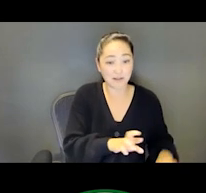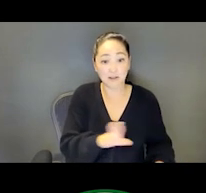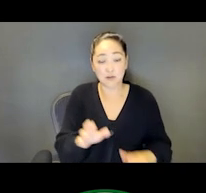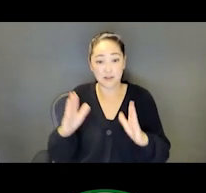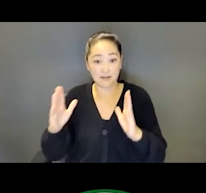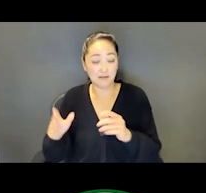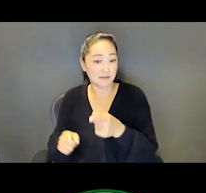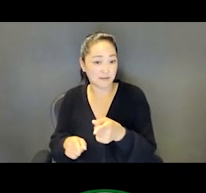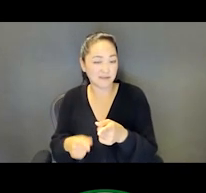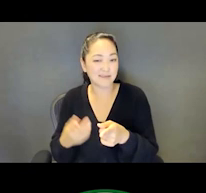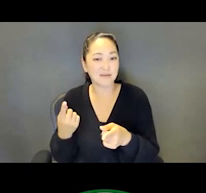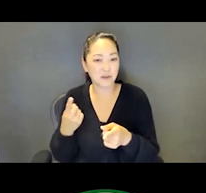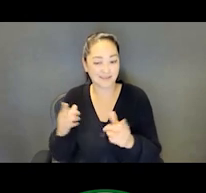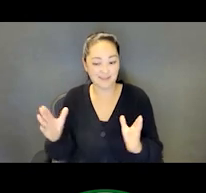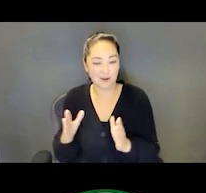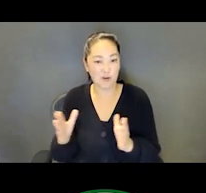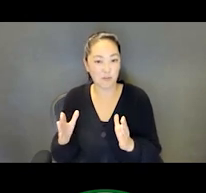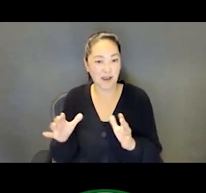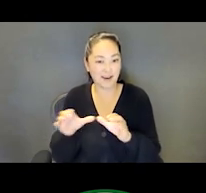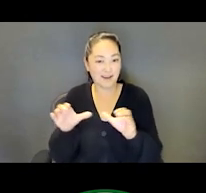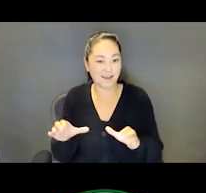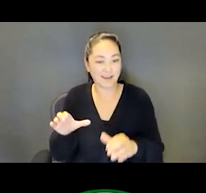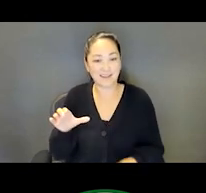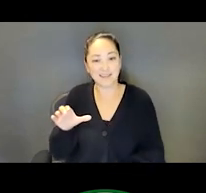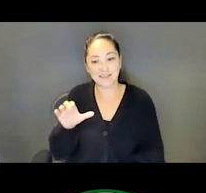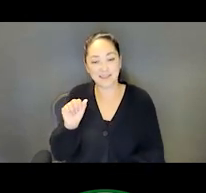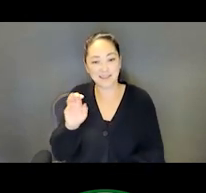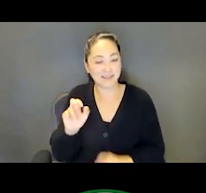as we can see that the entrances are really well done and really flat.